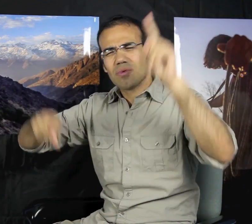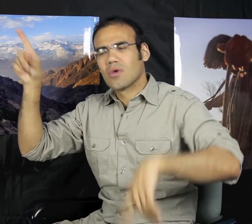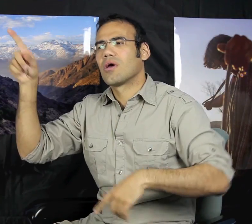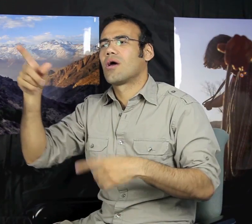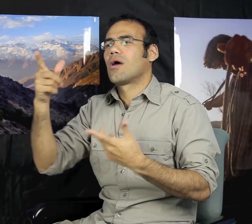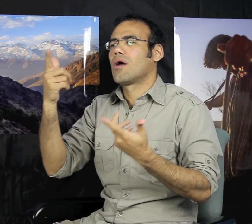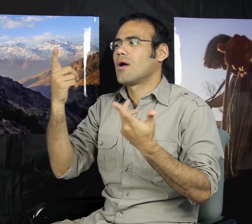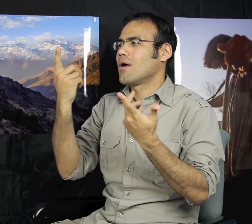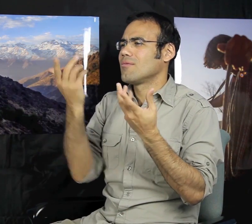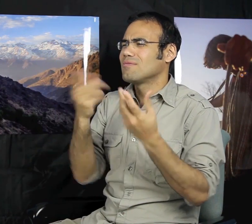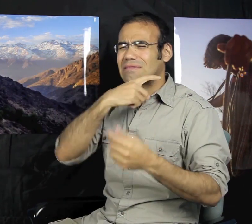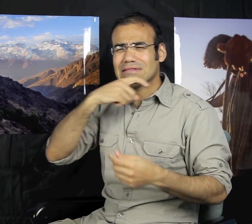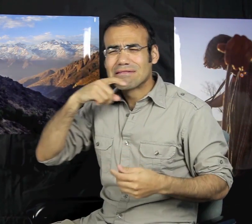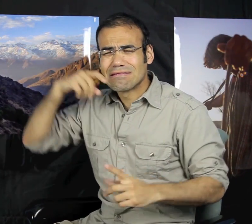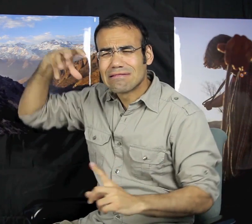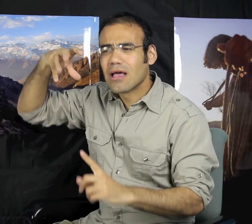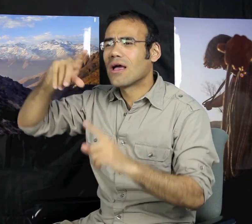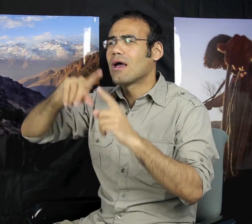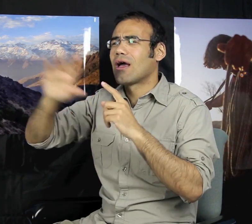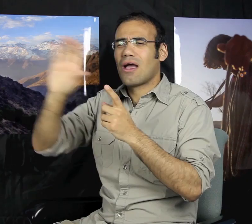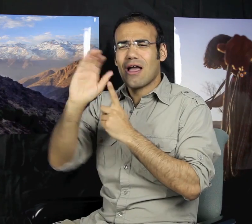It's really diverse, there's like desert with intense sun.